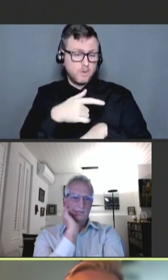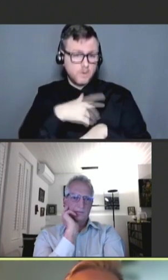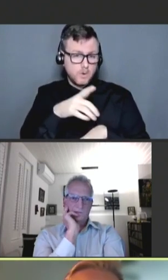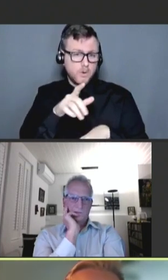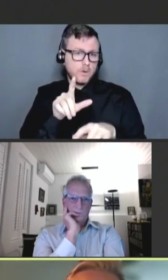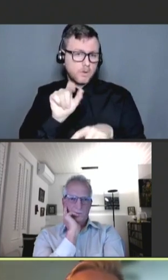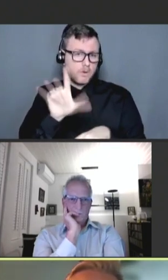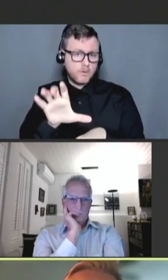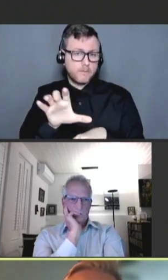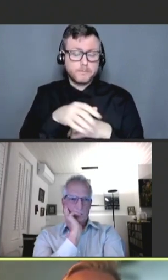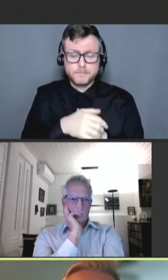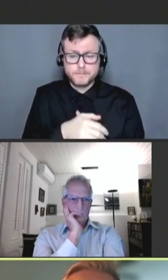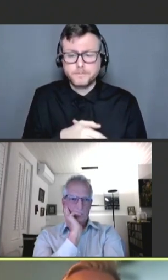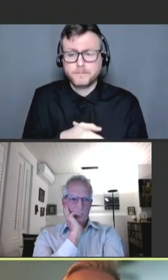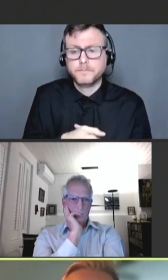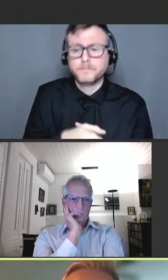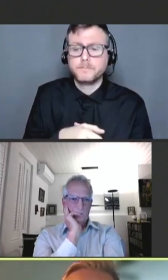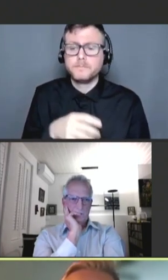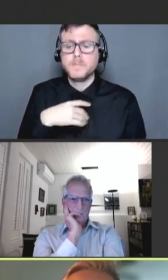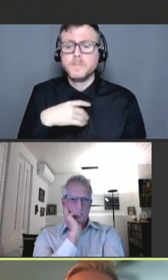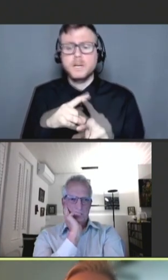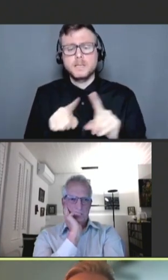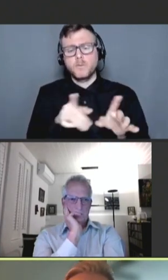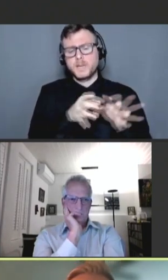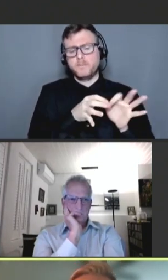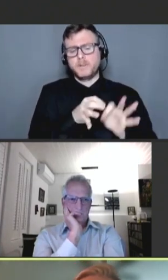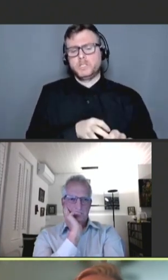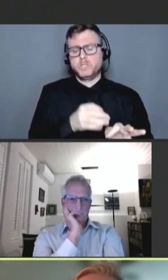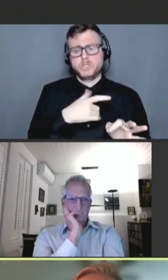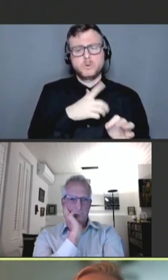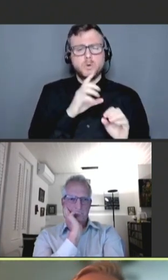different definitions of Long-COVID used in literature, there was no specific follow-up